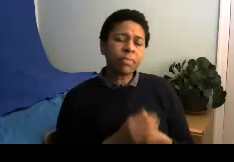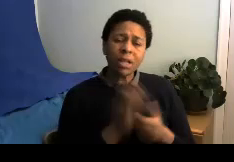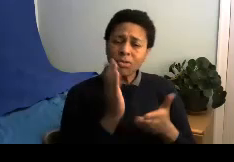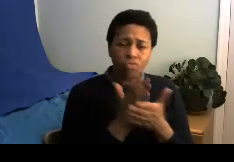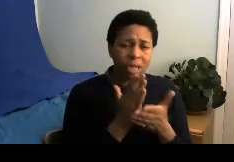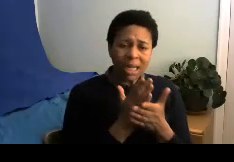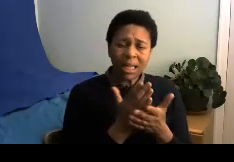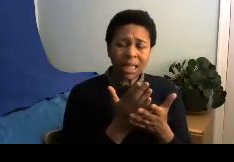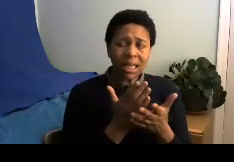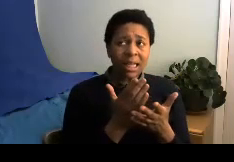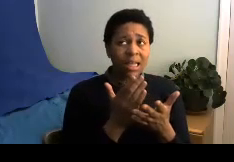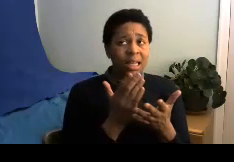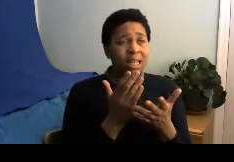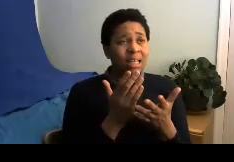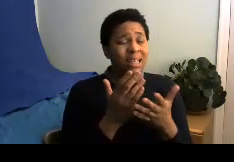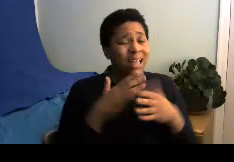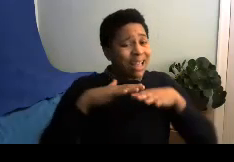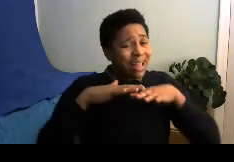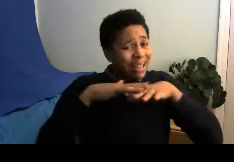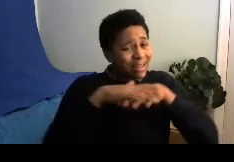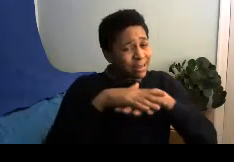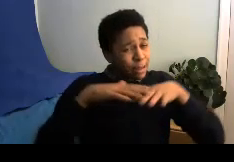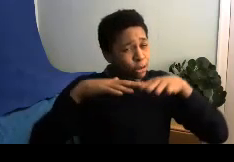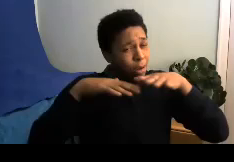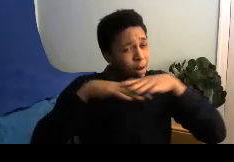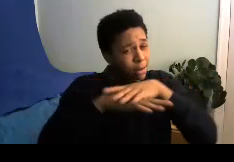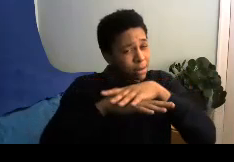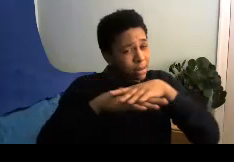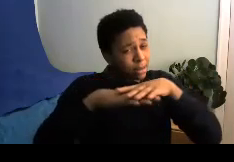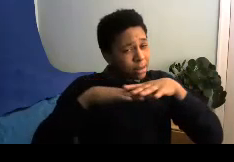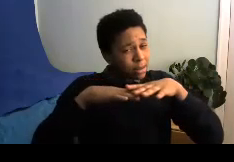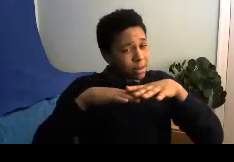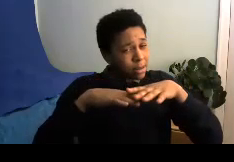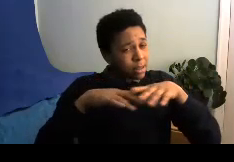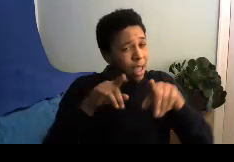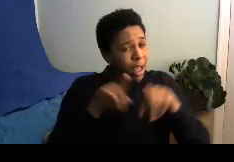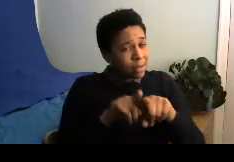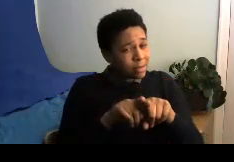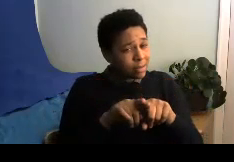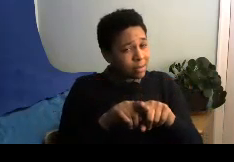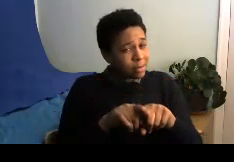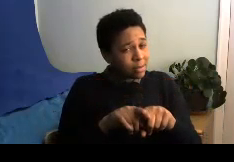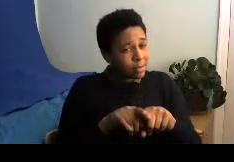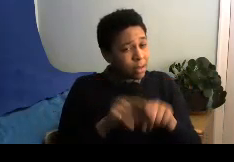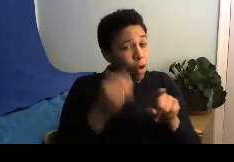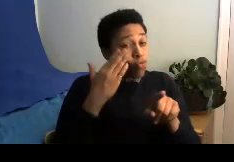intersectionality and, you know, Critical Race Theory, are coming